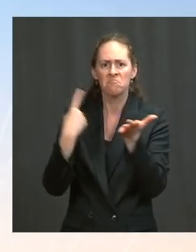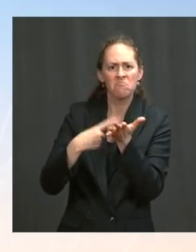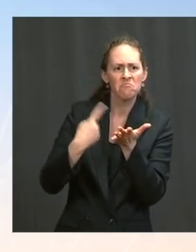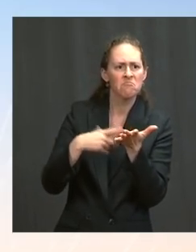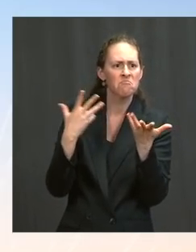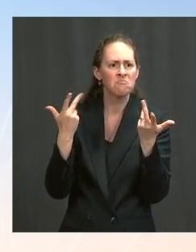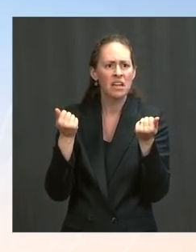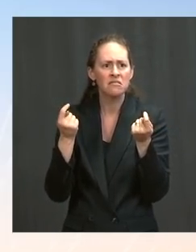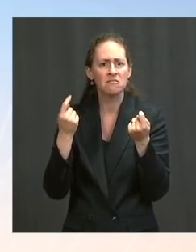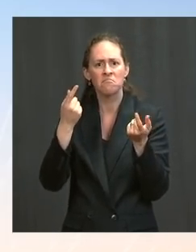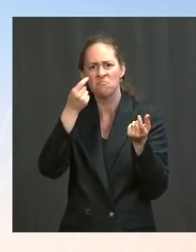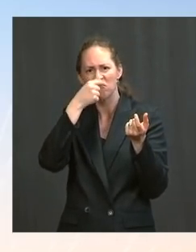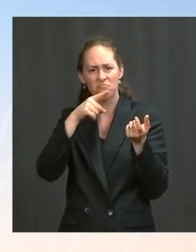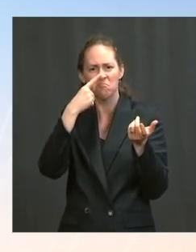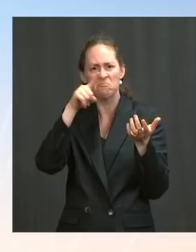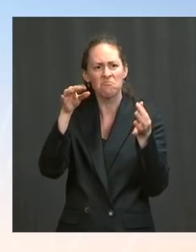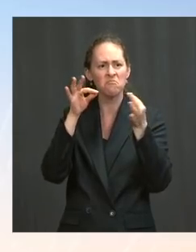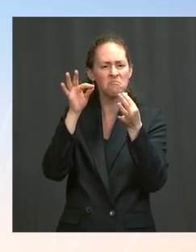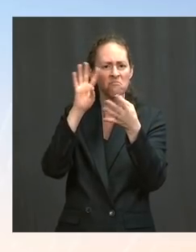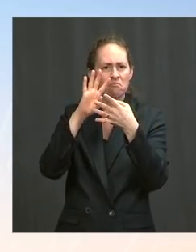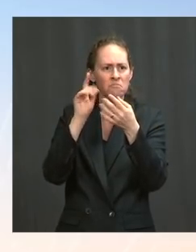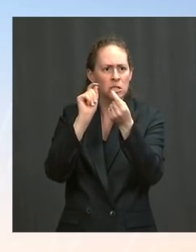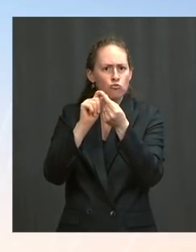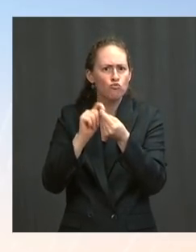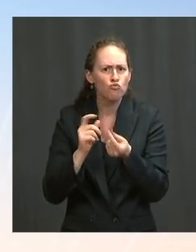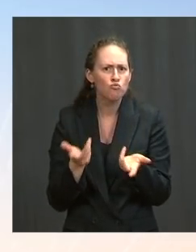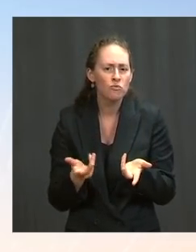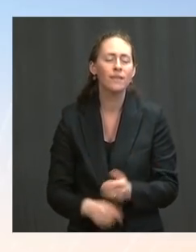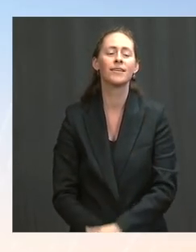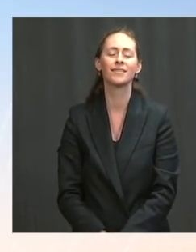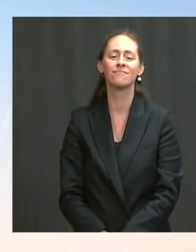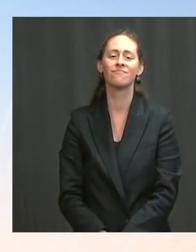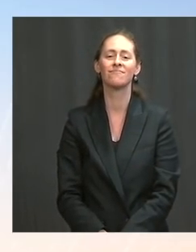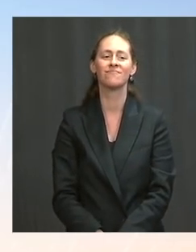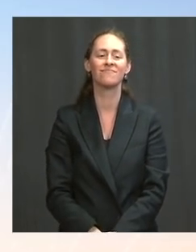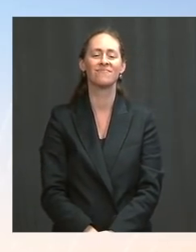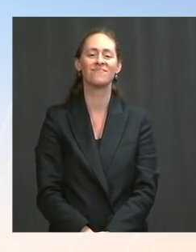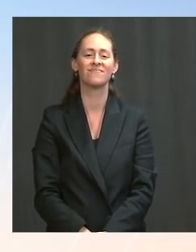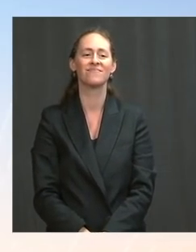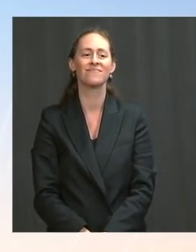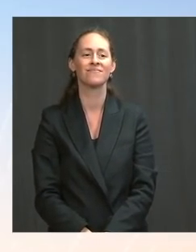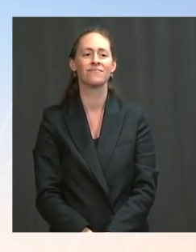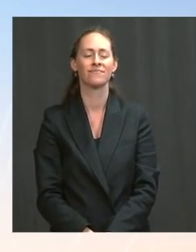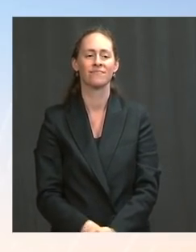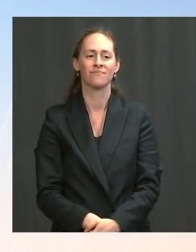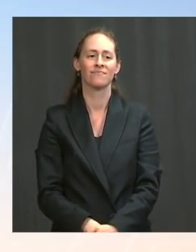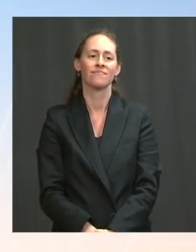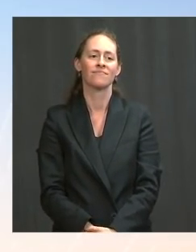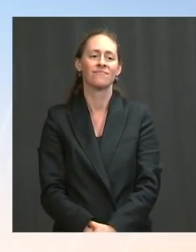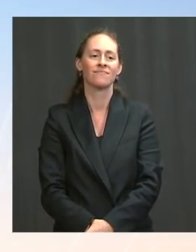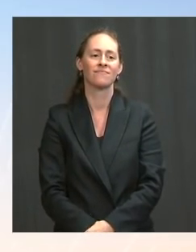and what your goals are for the visit today? Ms. Psaki: Yeah, absolutely. So, let me first say, on the first question you asked: